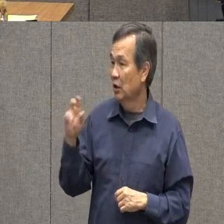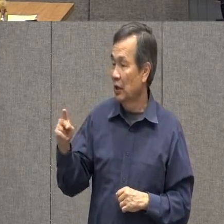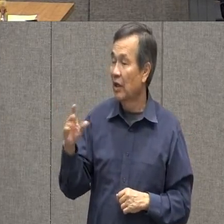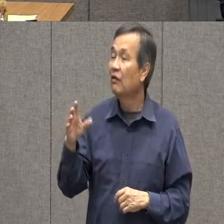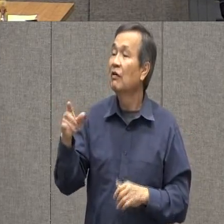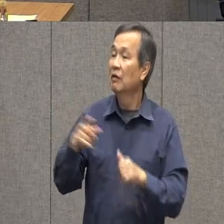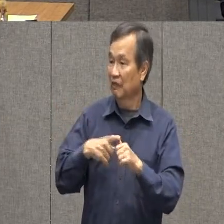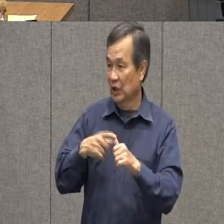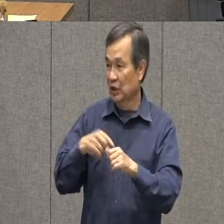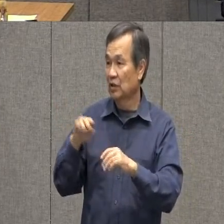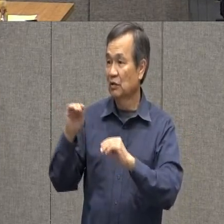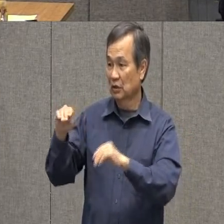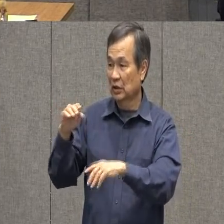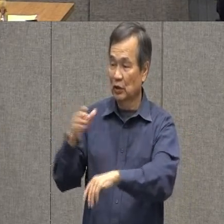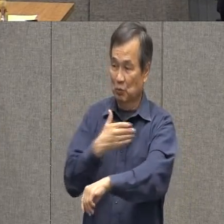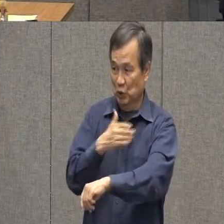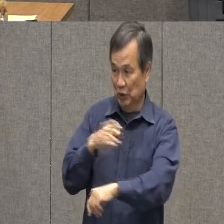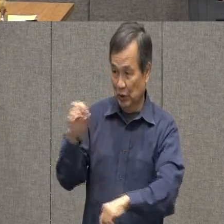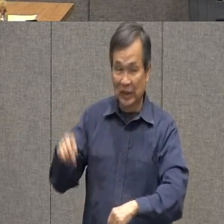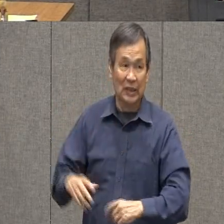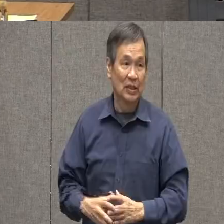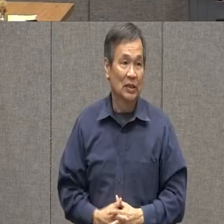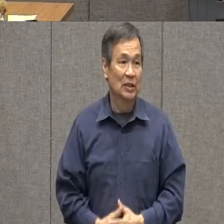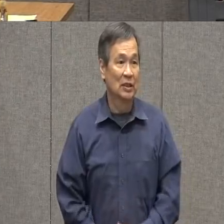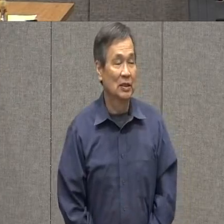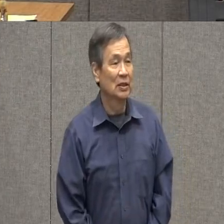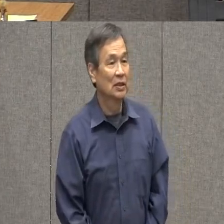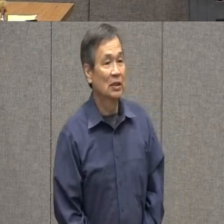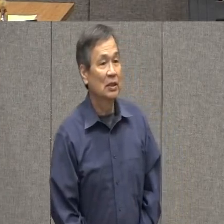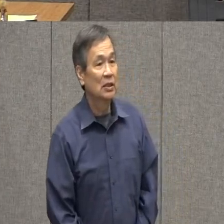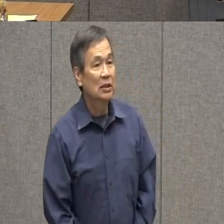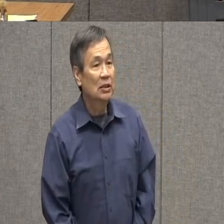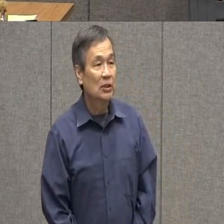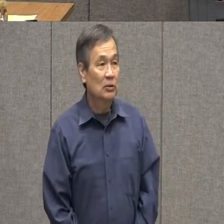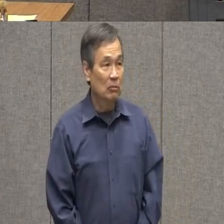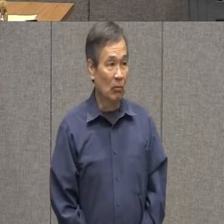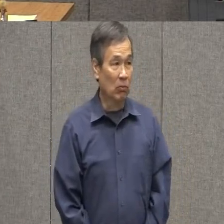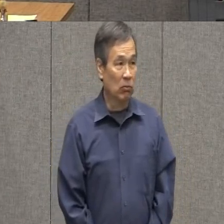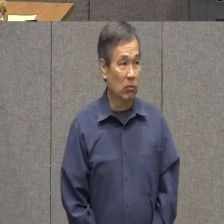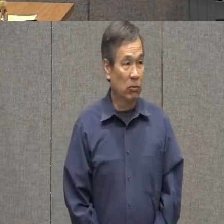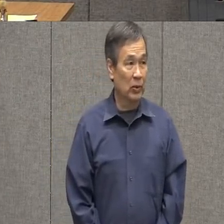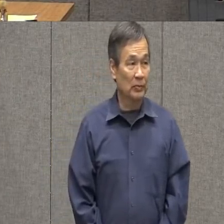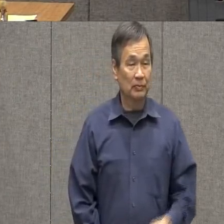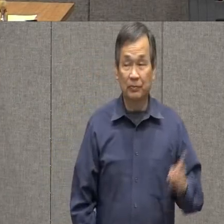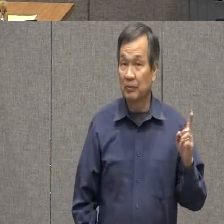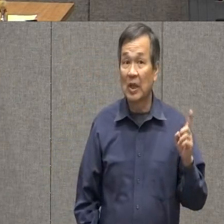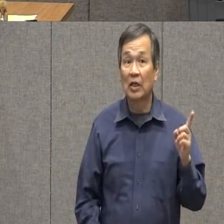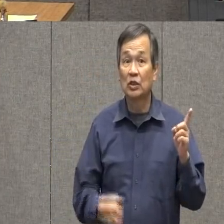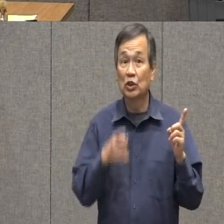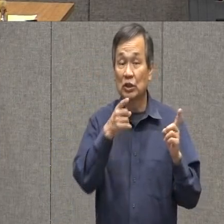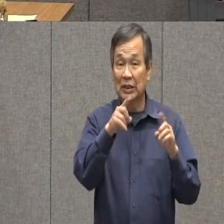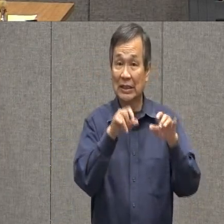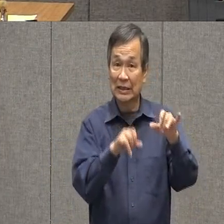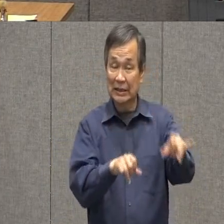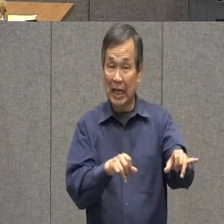We would love that. And as she's posing, I'm gonna be drawing her using lines.